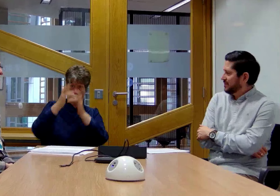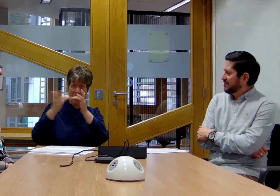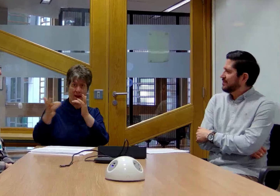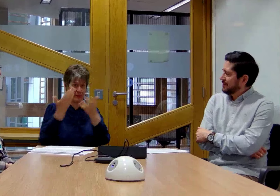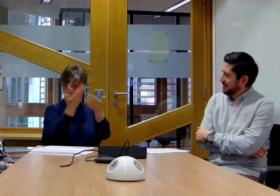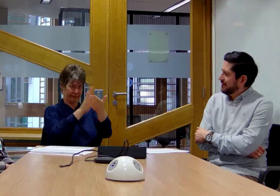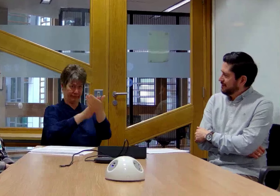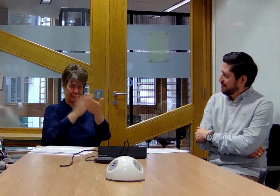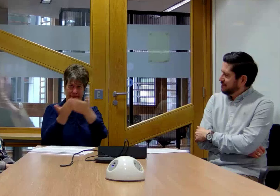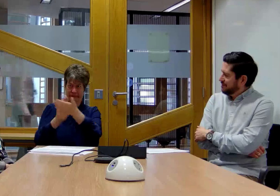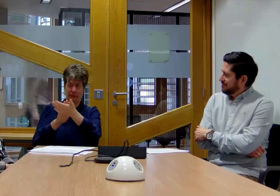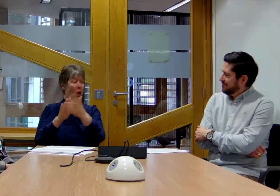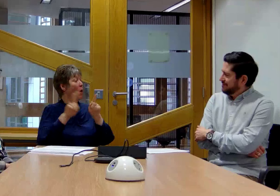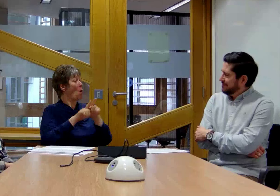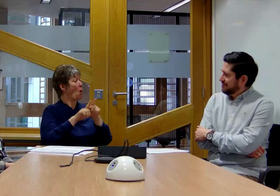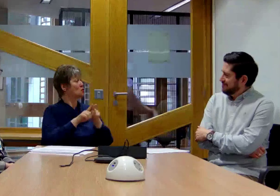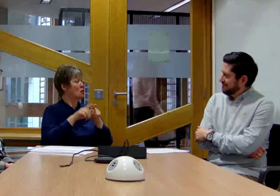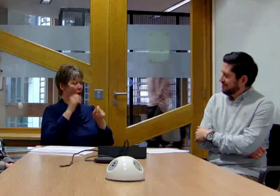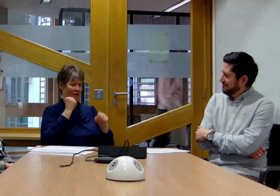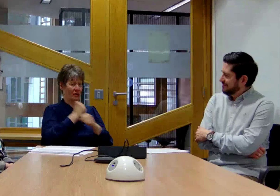publications and web pages.